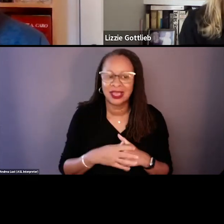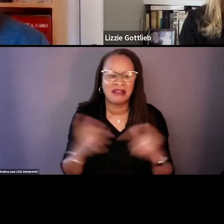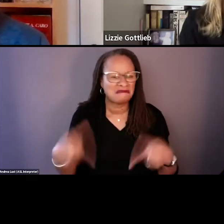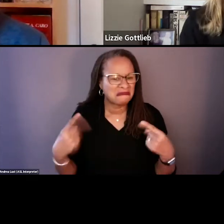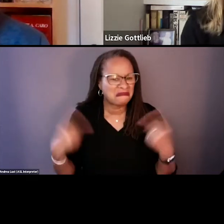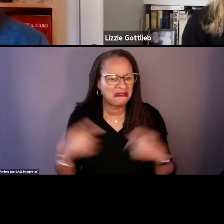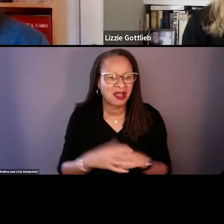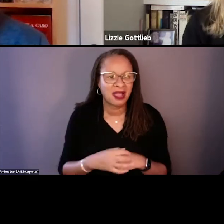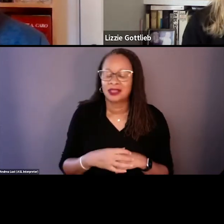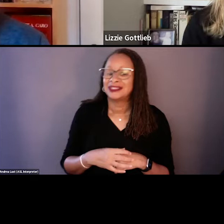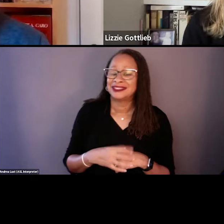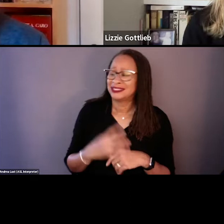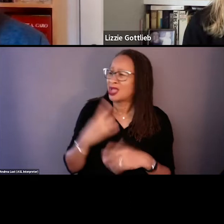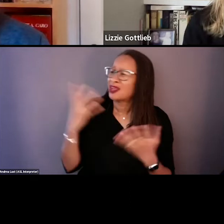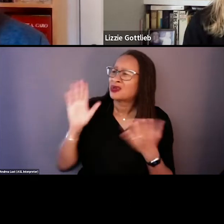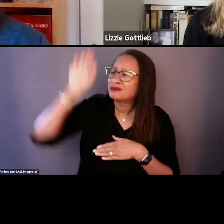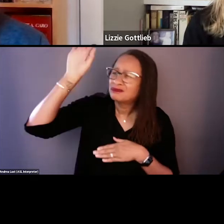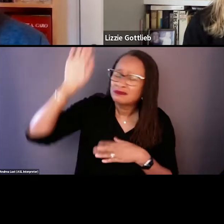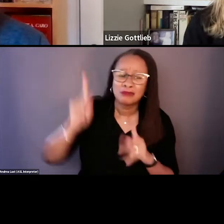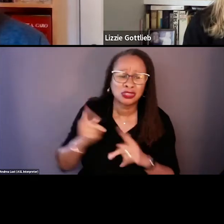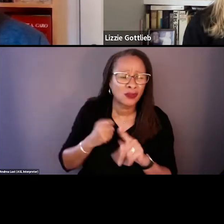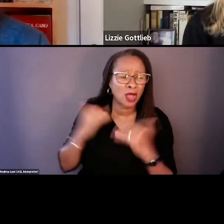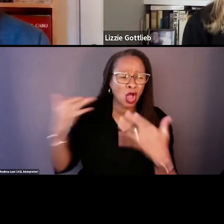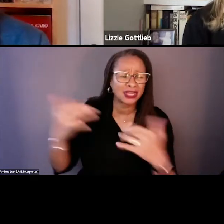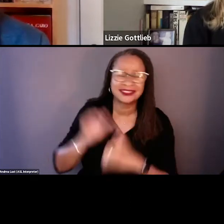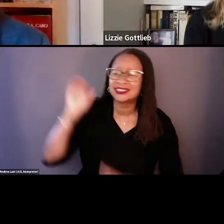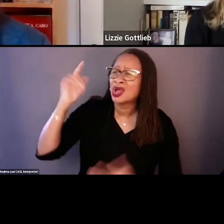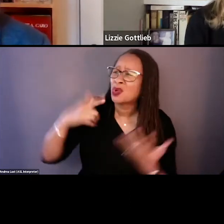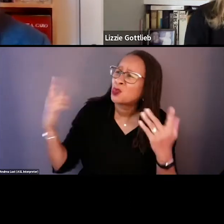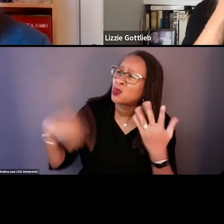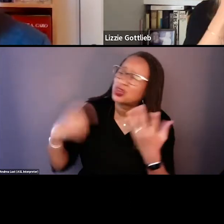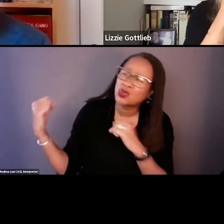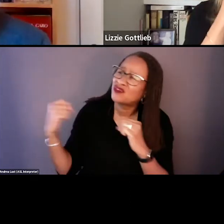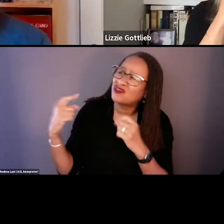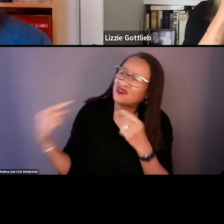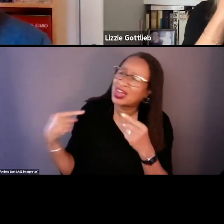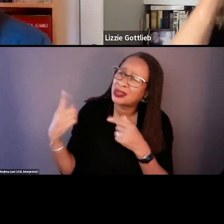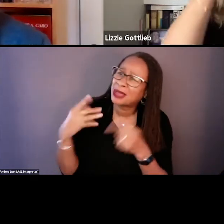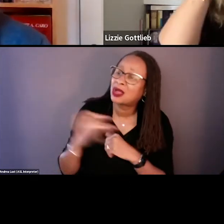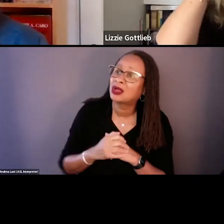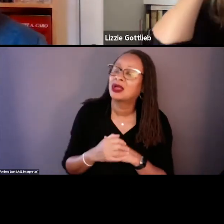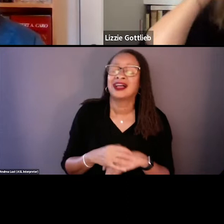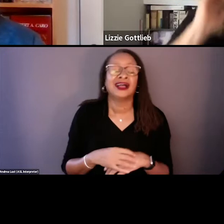And he said, "We have very different feelings about the semicolon," and that they have been fighting